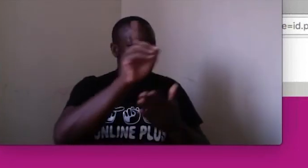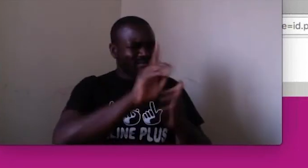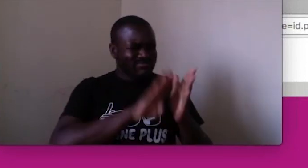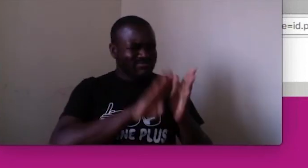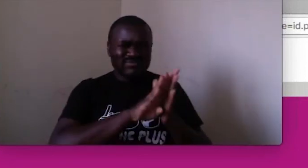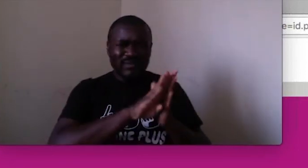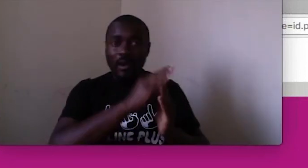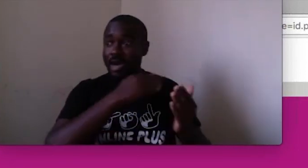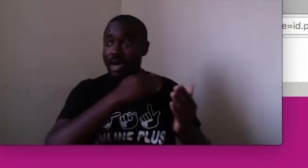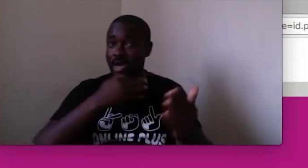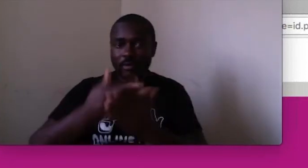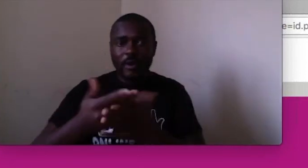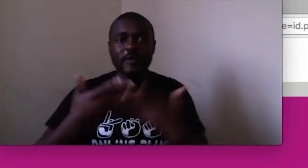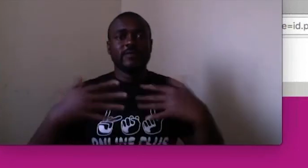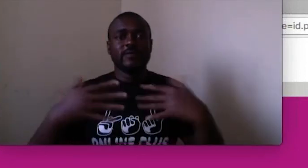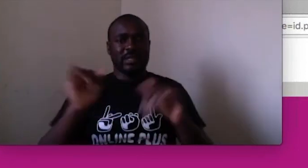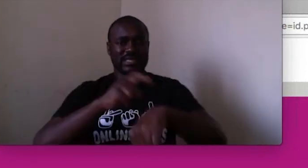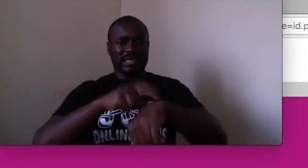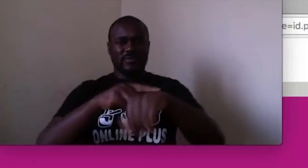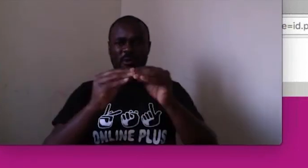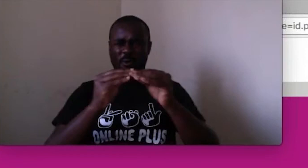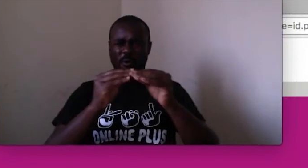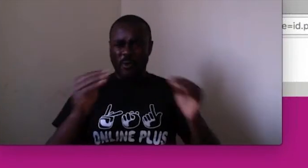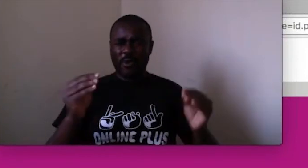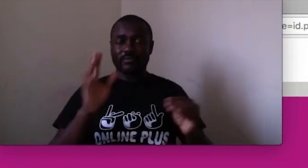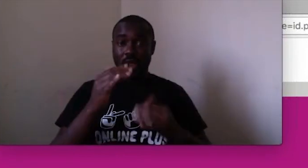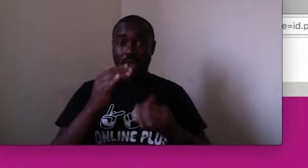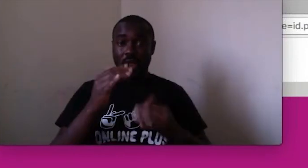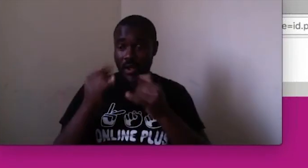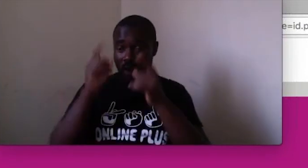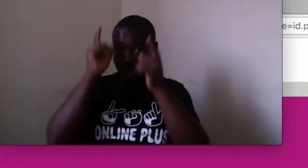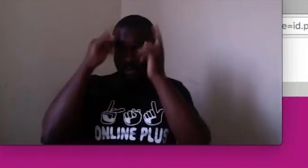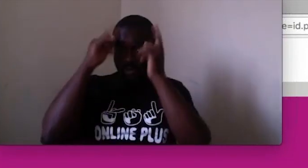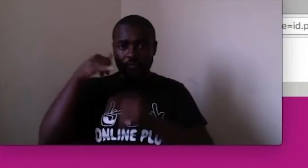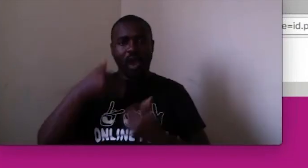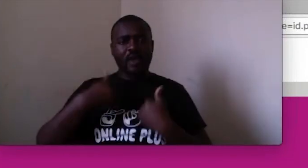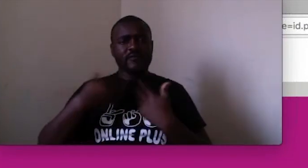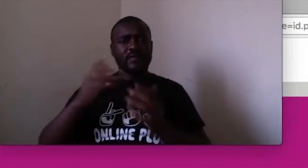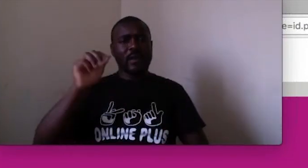the start-up how to develop the Sex eLimu app it took a long time